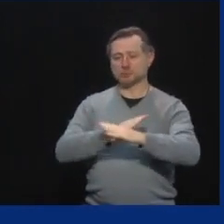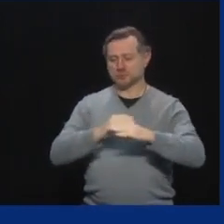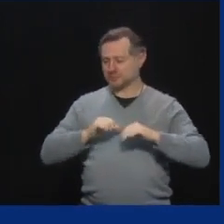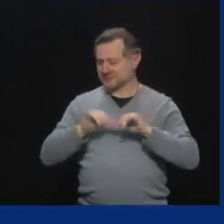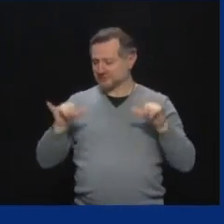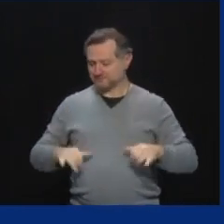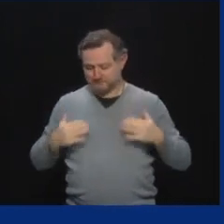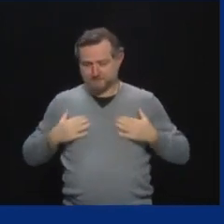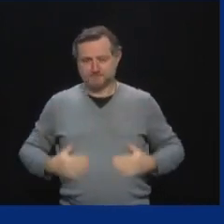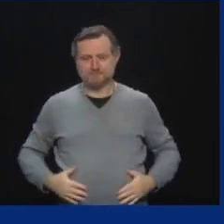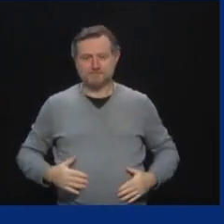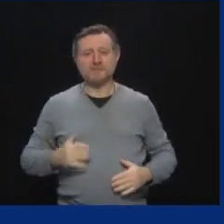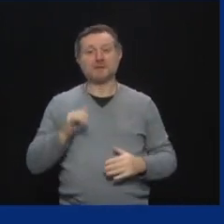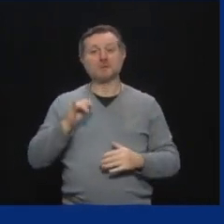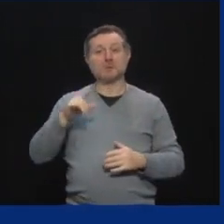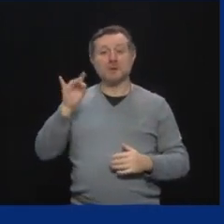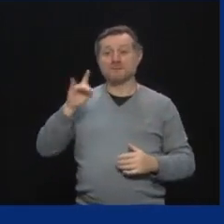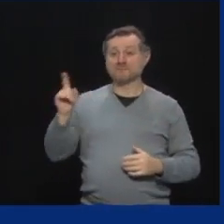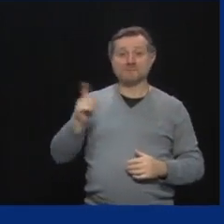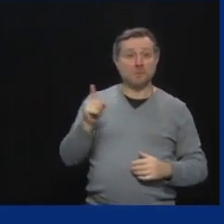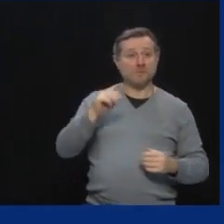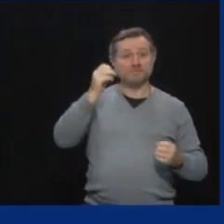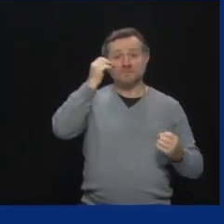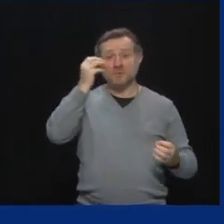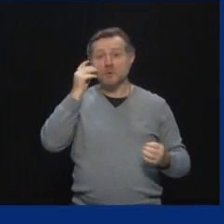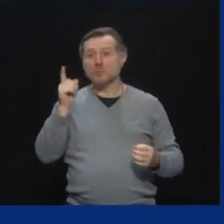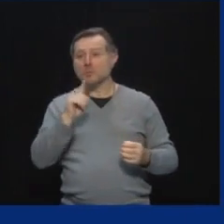you can get them in your eligibility as well. So we're focused on the booster